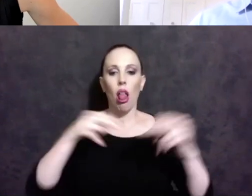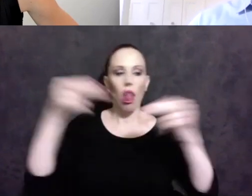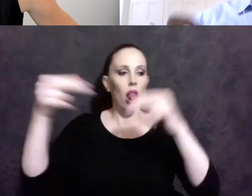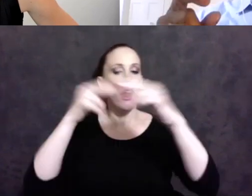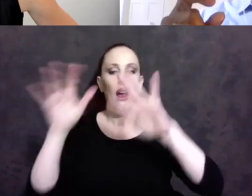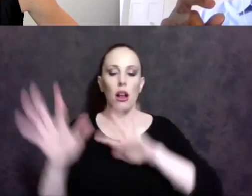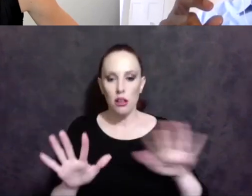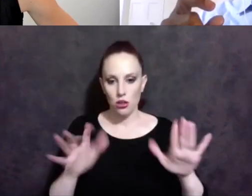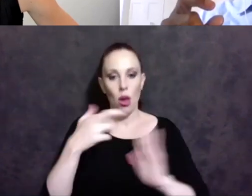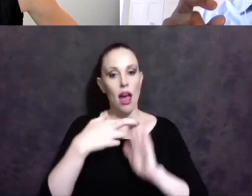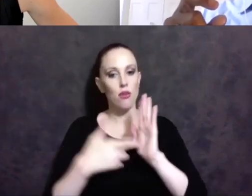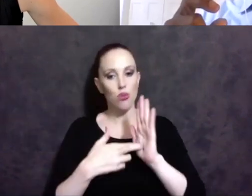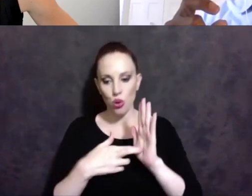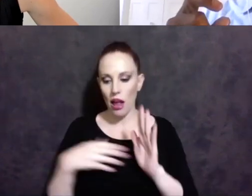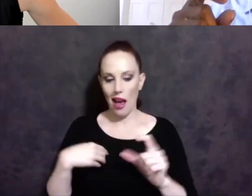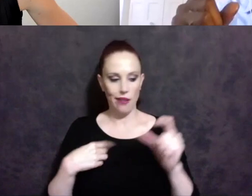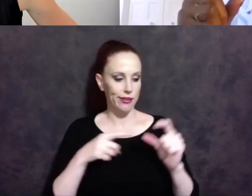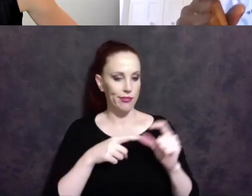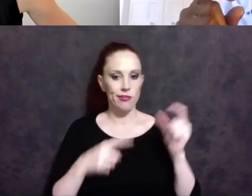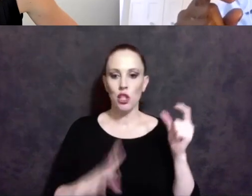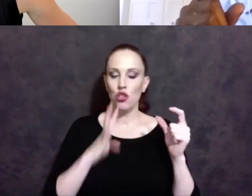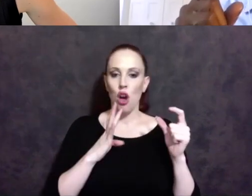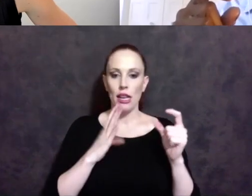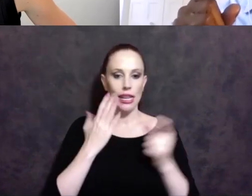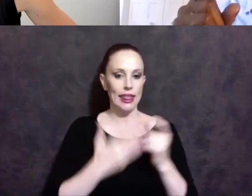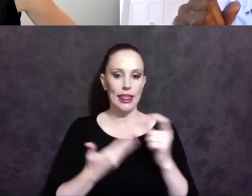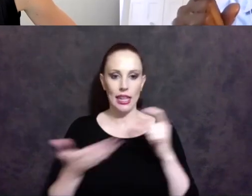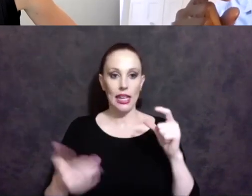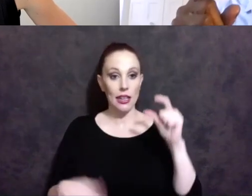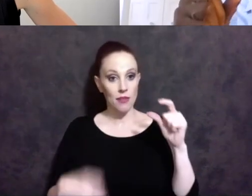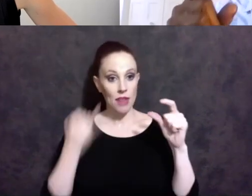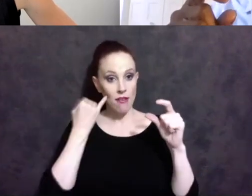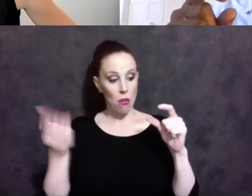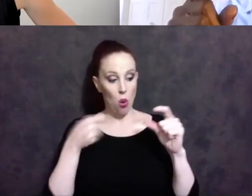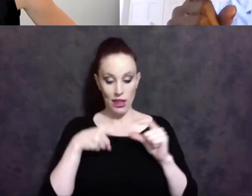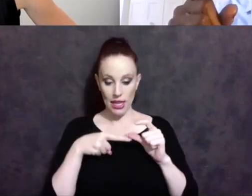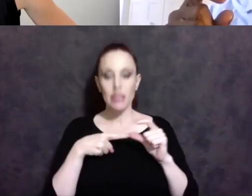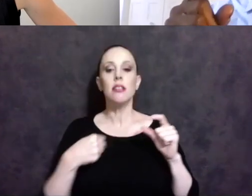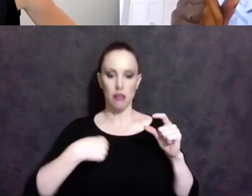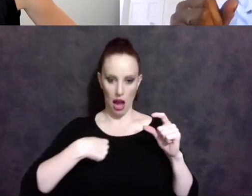a talking piece and whenever someone has the talking piece that person is talking and everybody